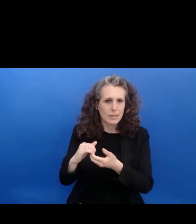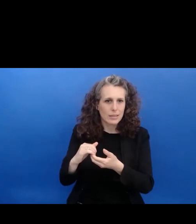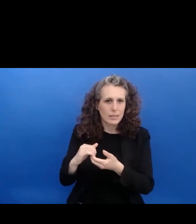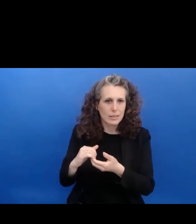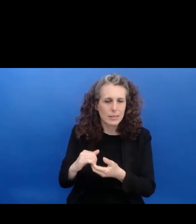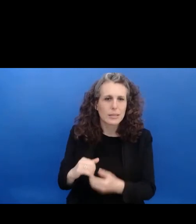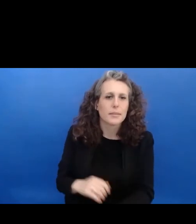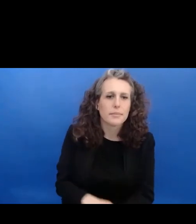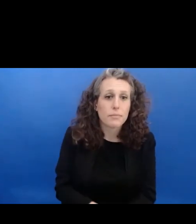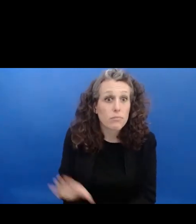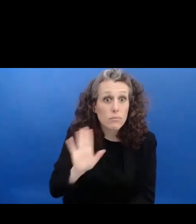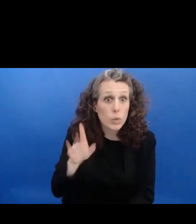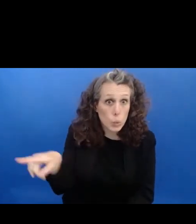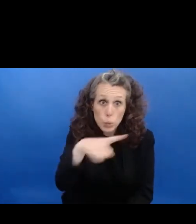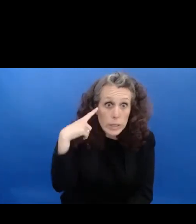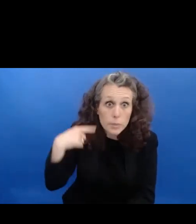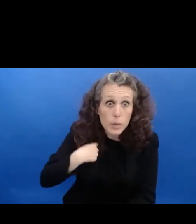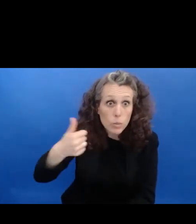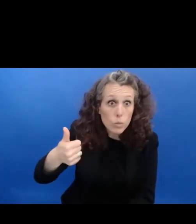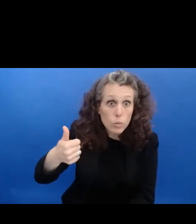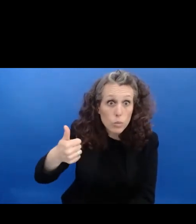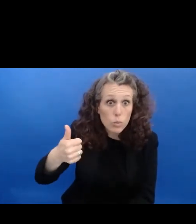can you hear me yes yes